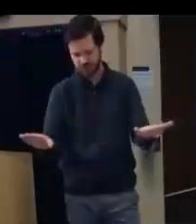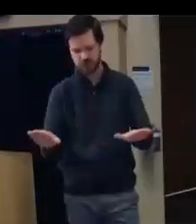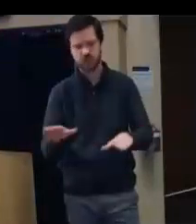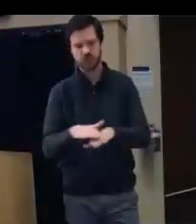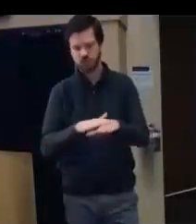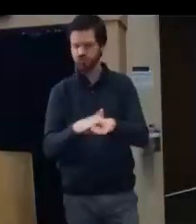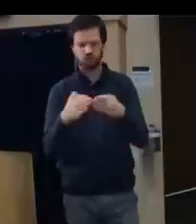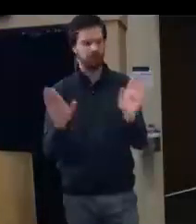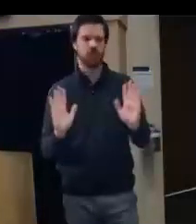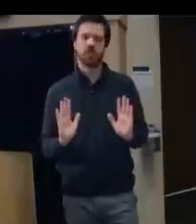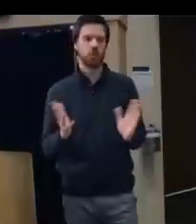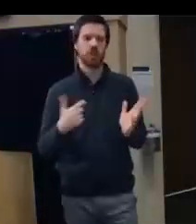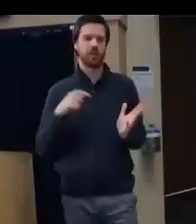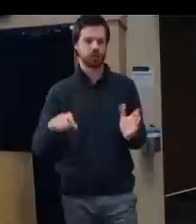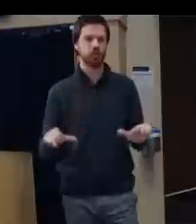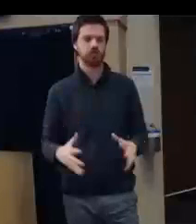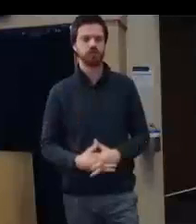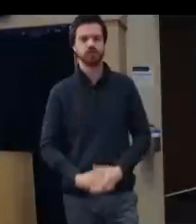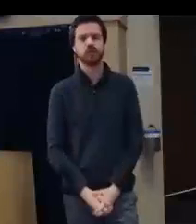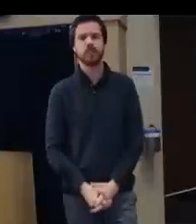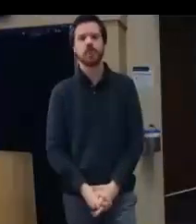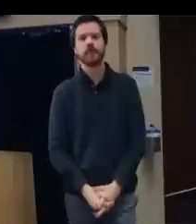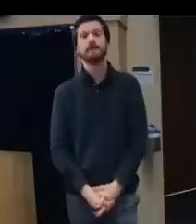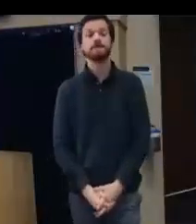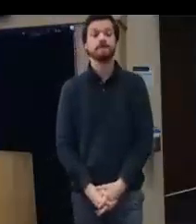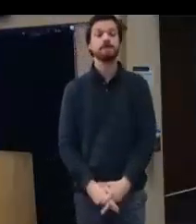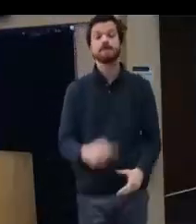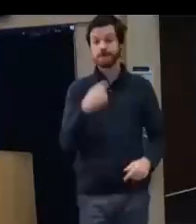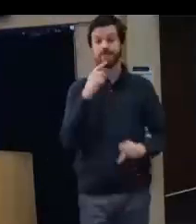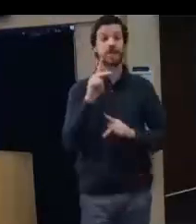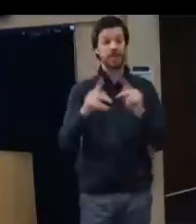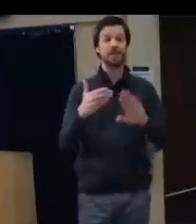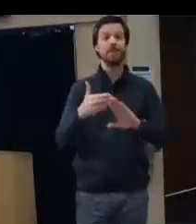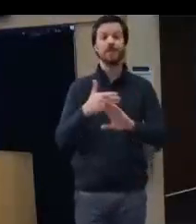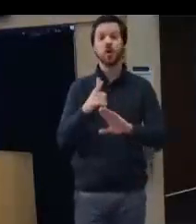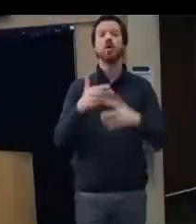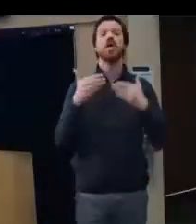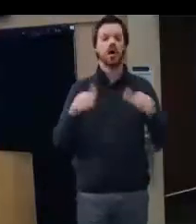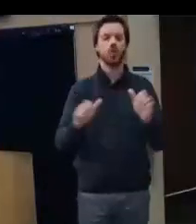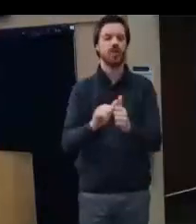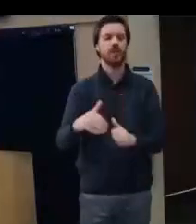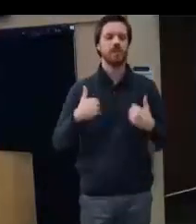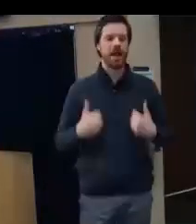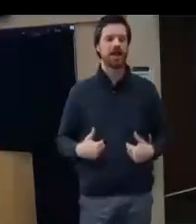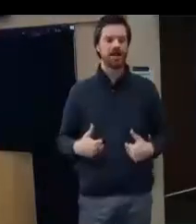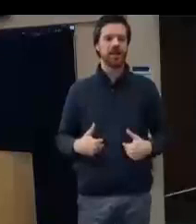you think um I should do tell people before you do something to their body so I work with a lot of